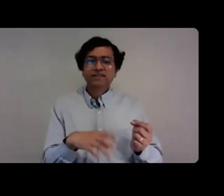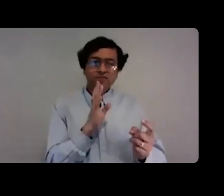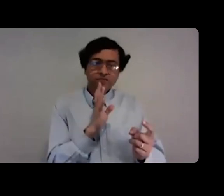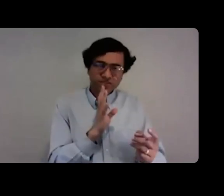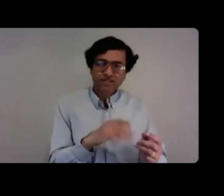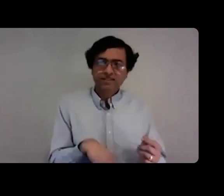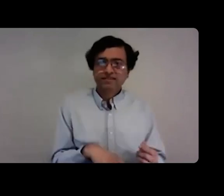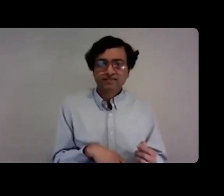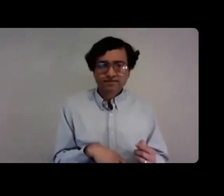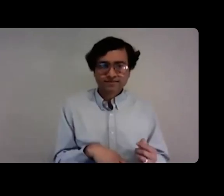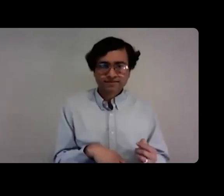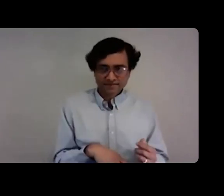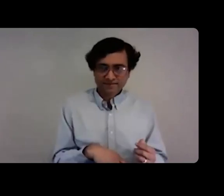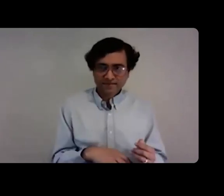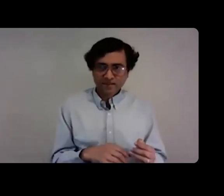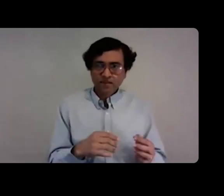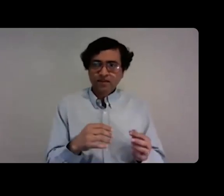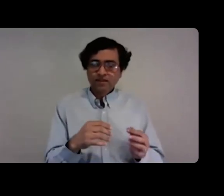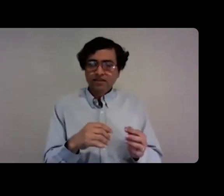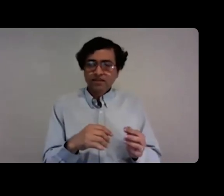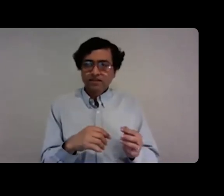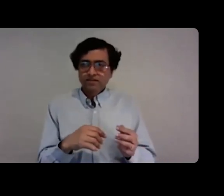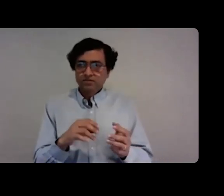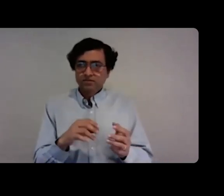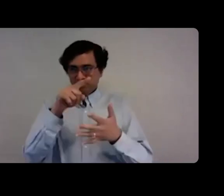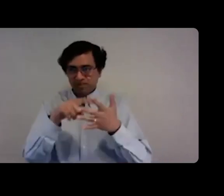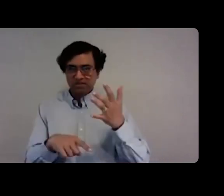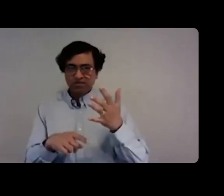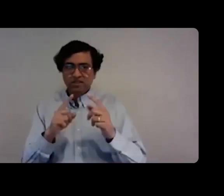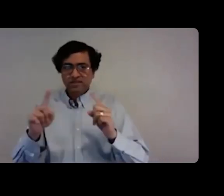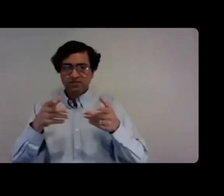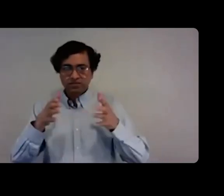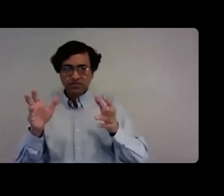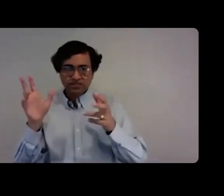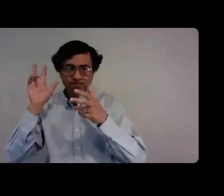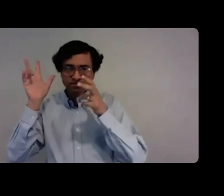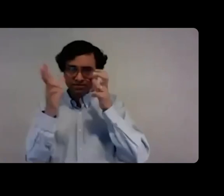such as writing back and forth or nowadays using their phone to text.